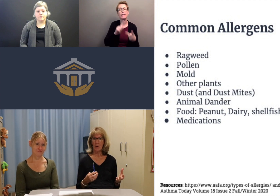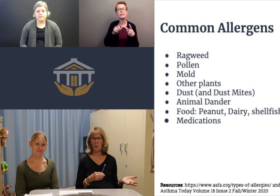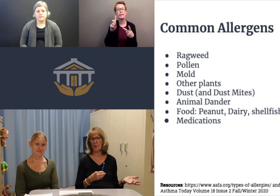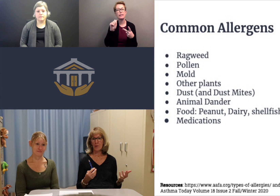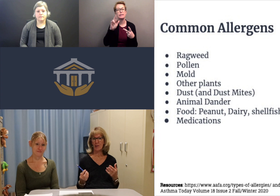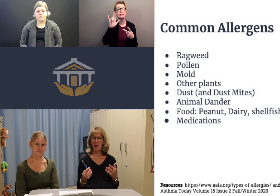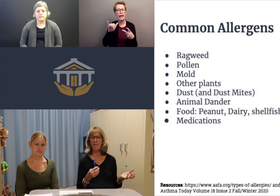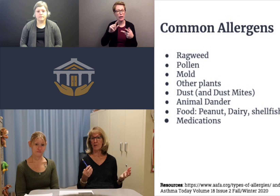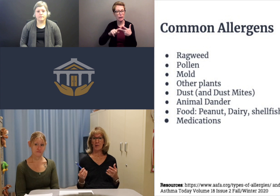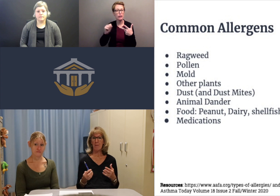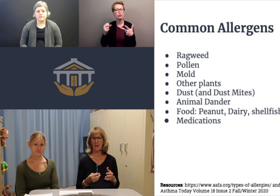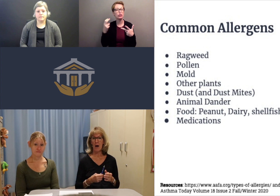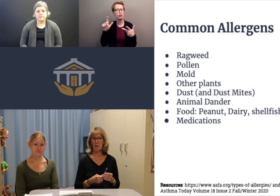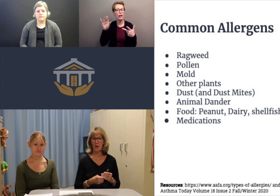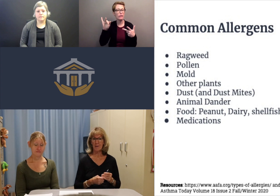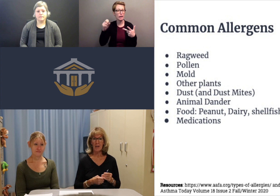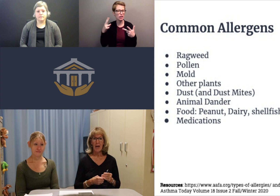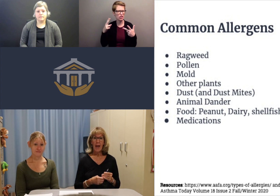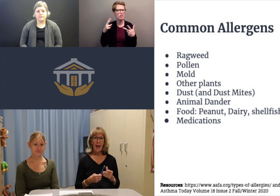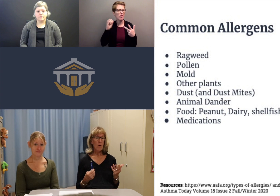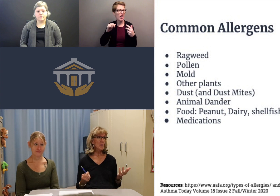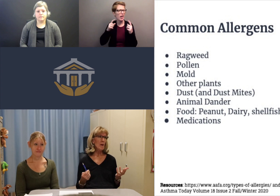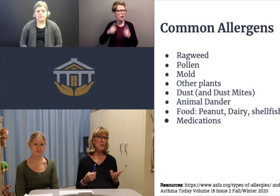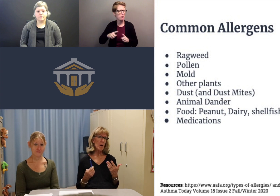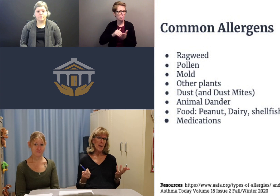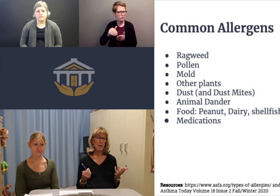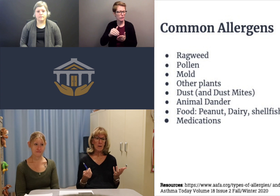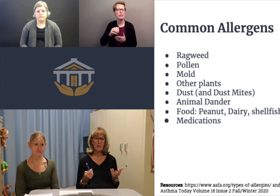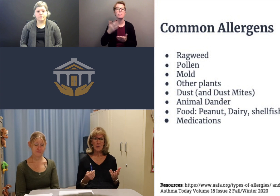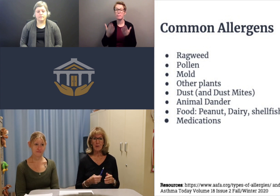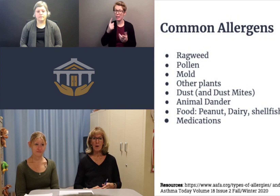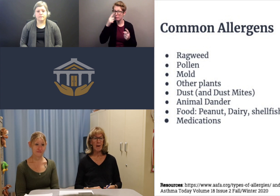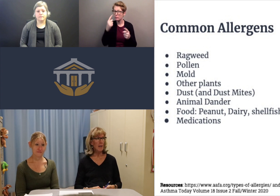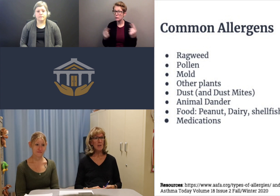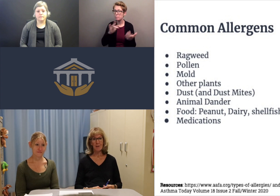or shellfish or some of the common ones and also maybe you might be allergic to medications.